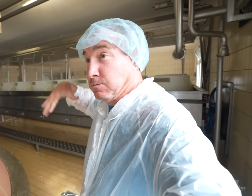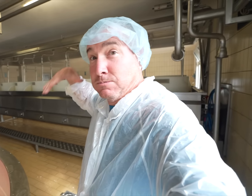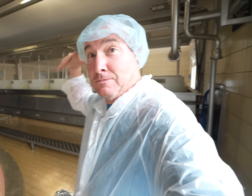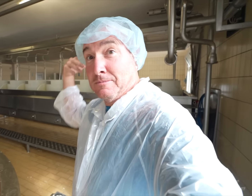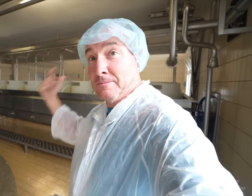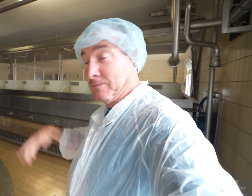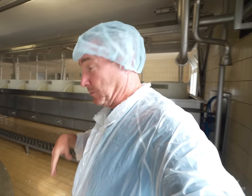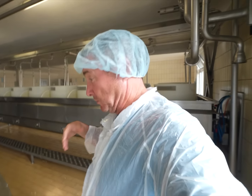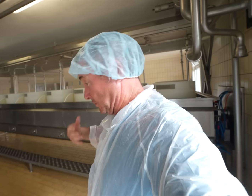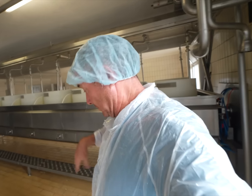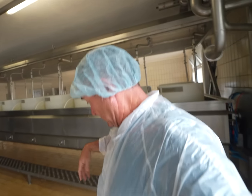Wow.